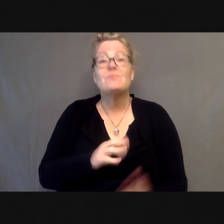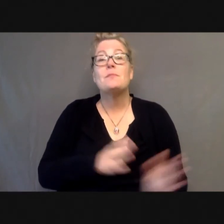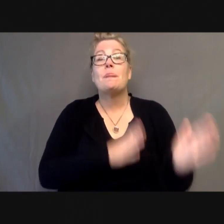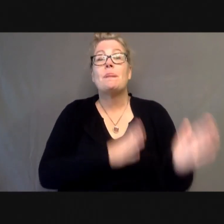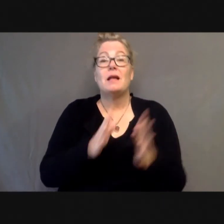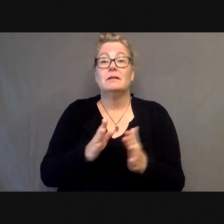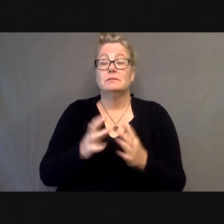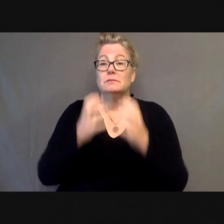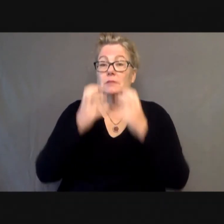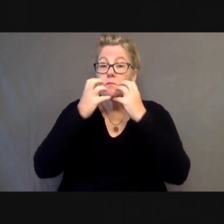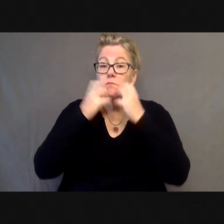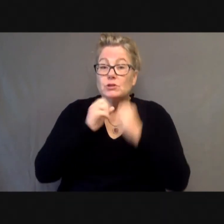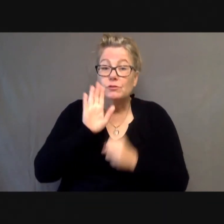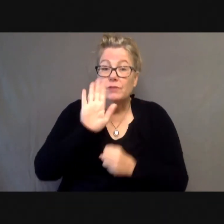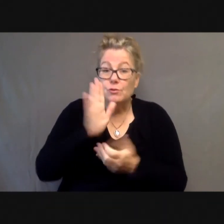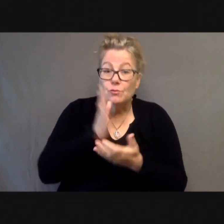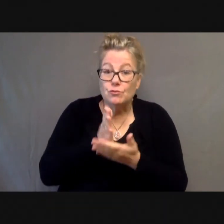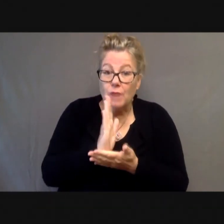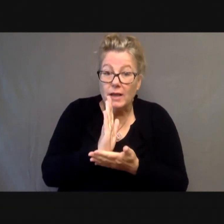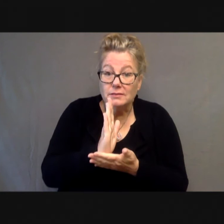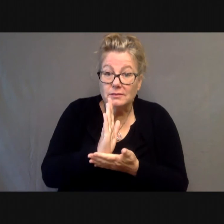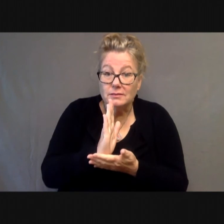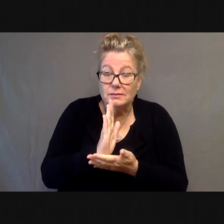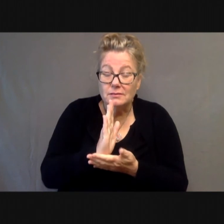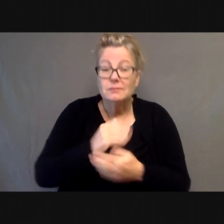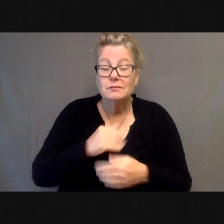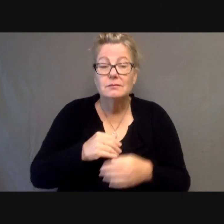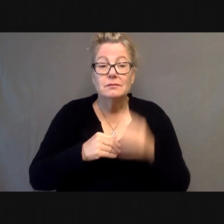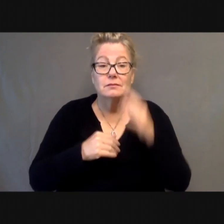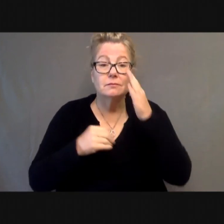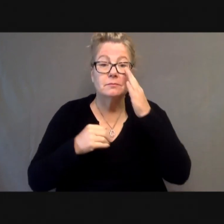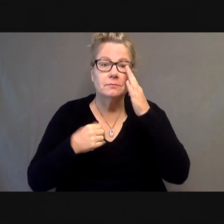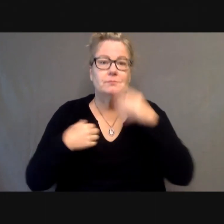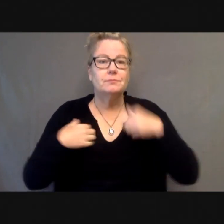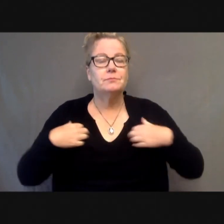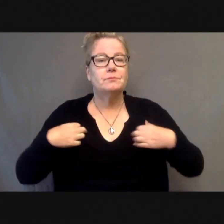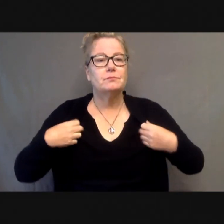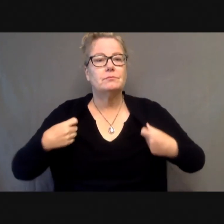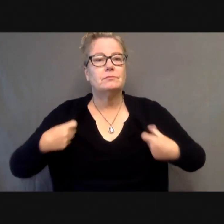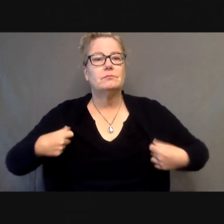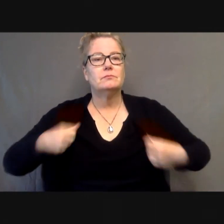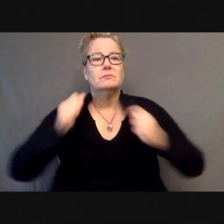that's very important especially if someone doesn't want to retain an attorney and they'd